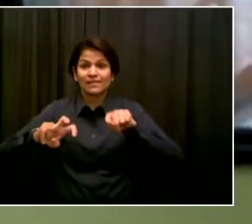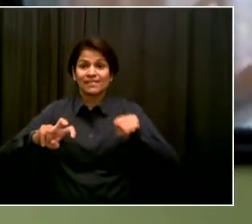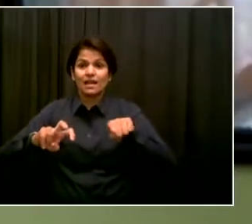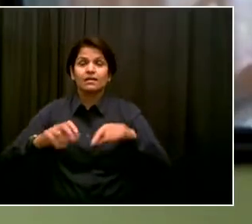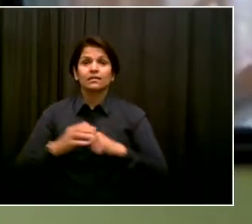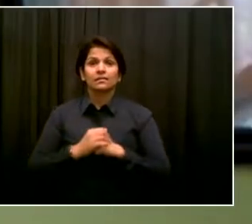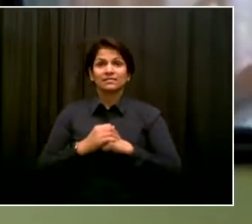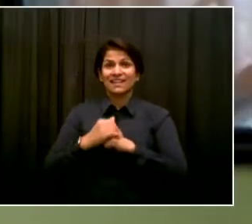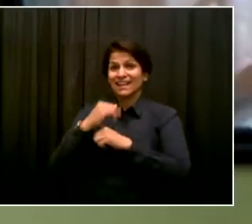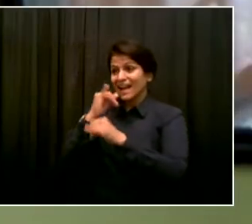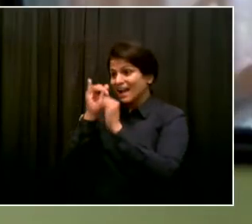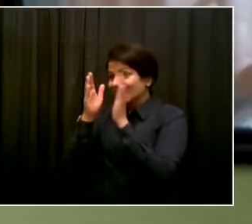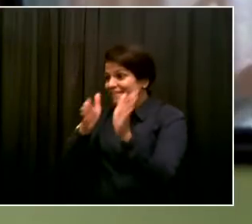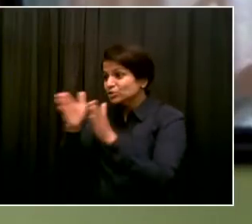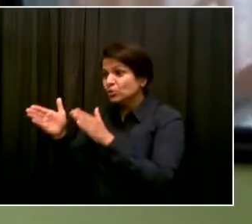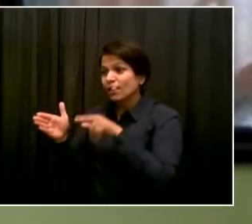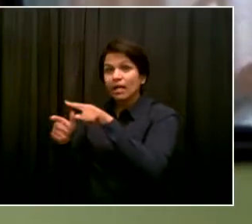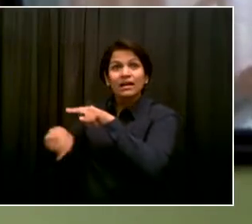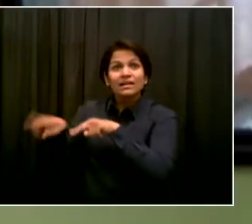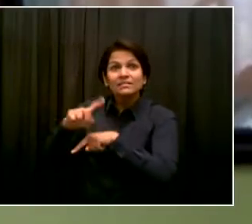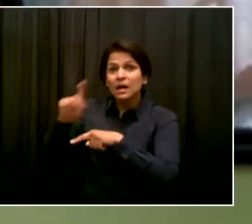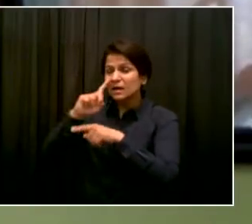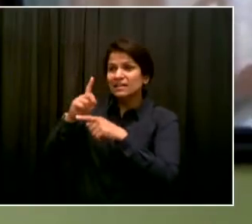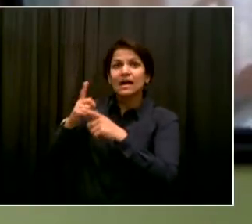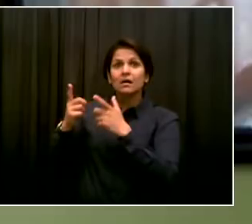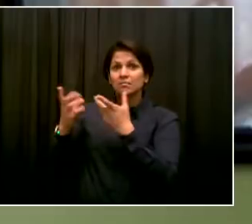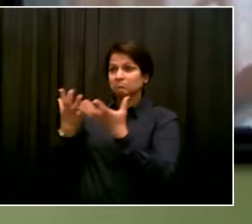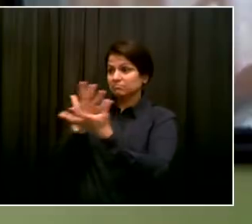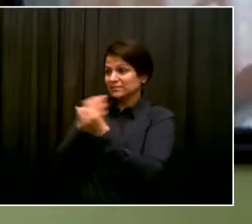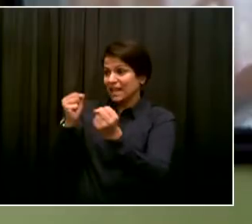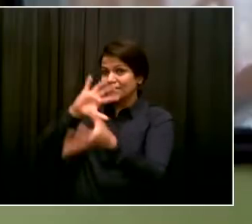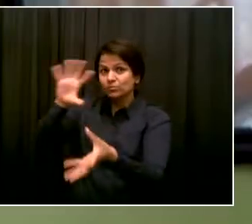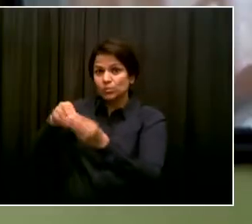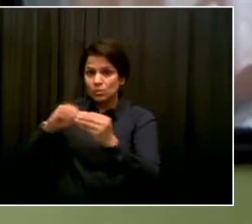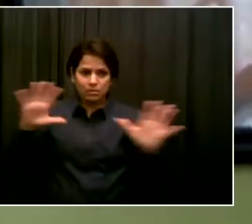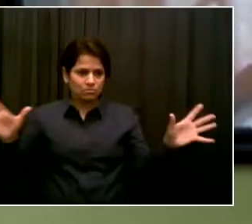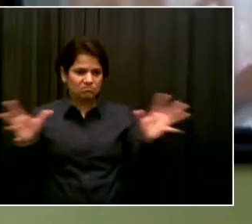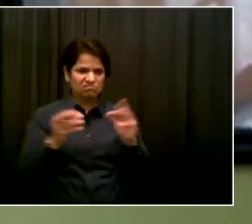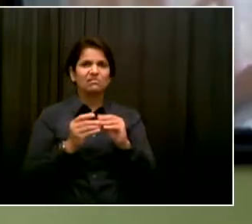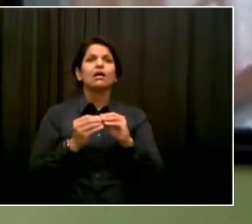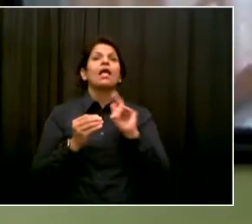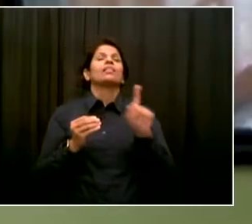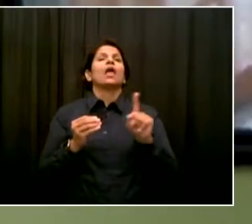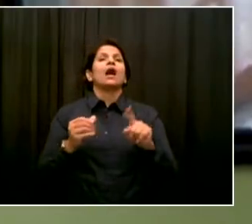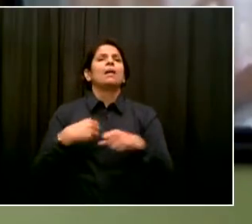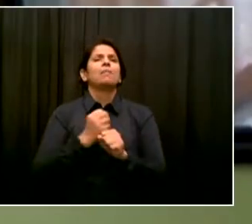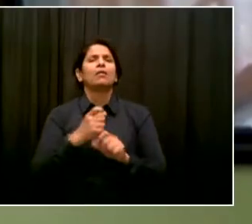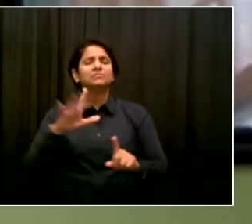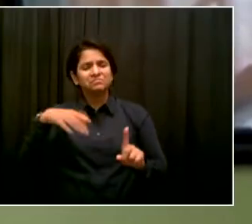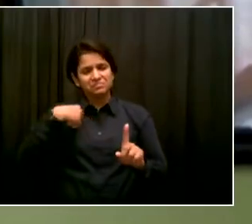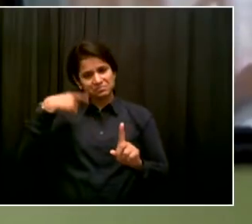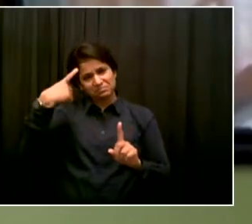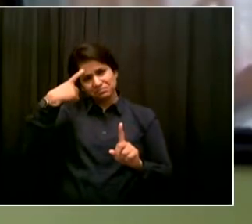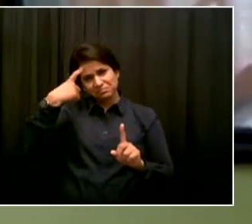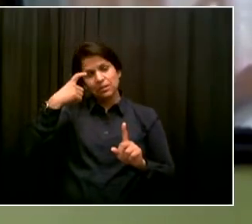OUR TRACING AND CONTINUE VACCINATIONS WE WILL CONTINUE TO DRIVE CASE NUMBERS DOWN AND WE WILL, AS THE MAYOR SAID,